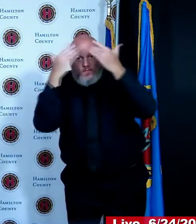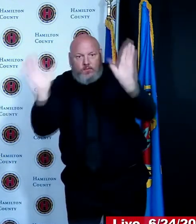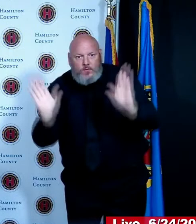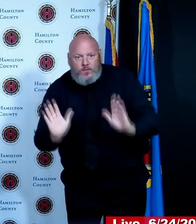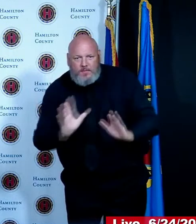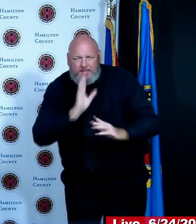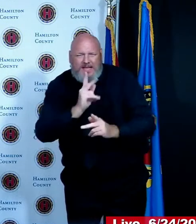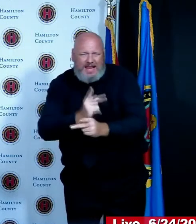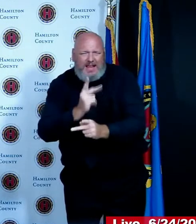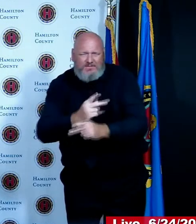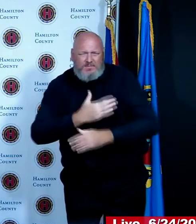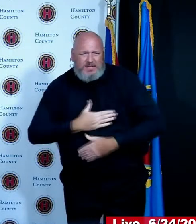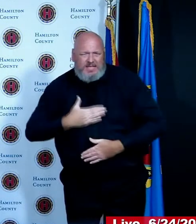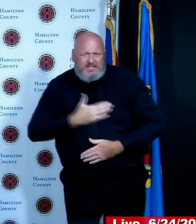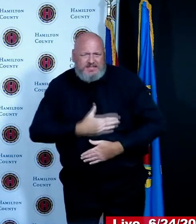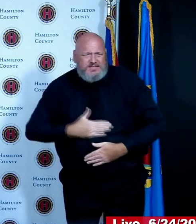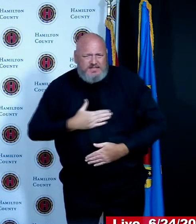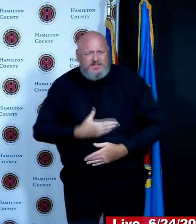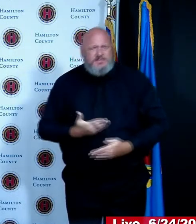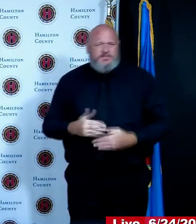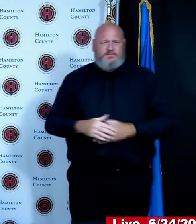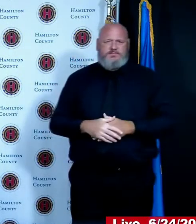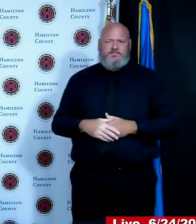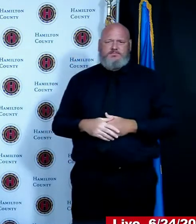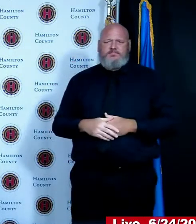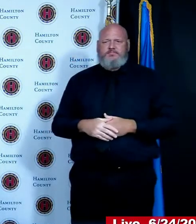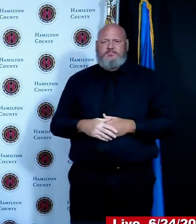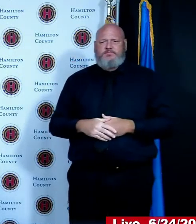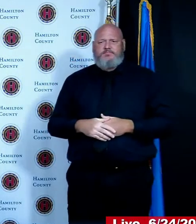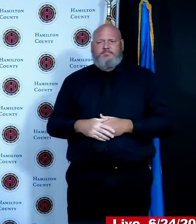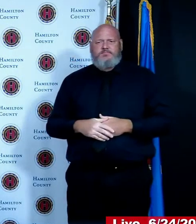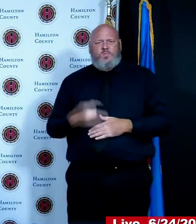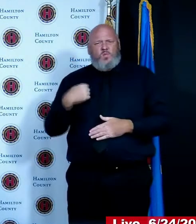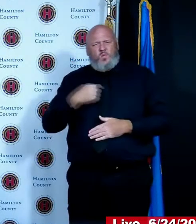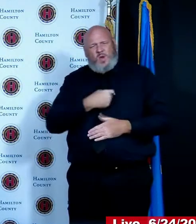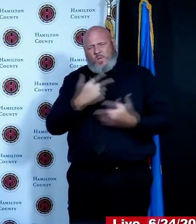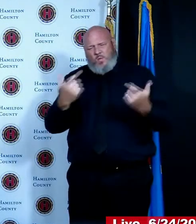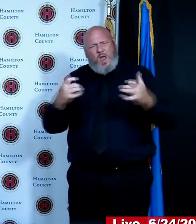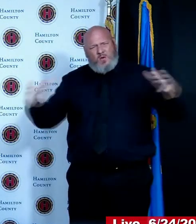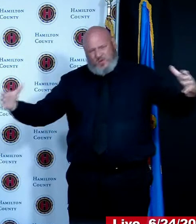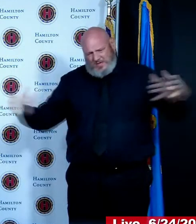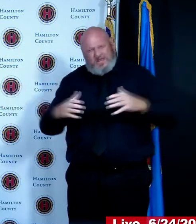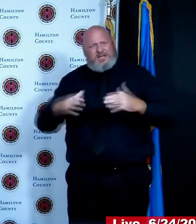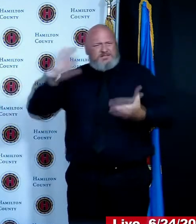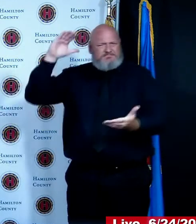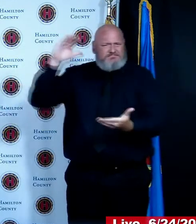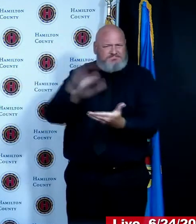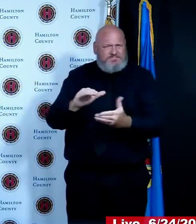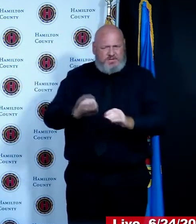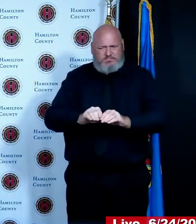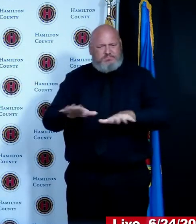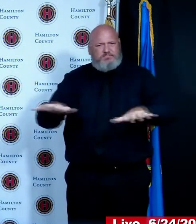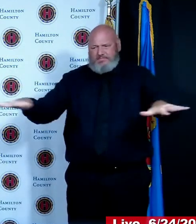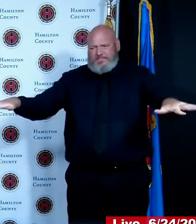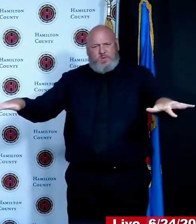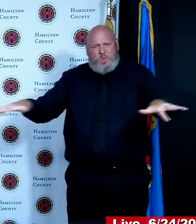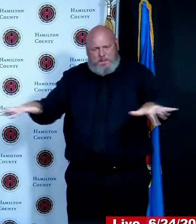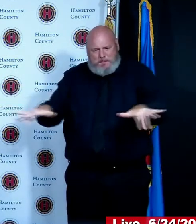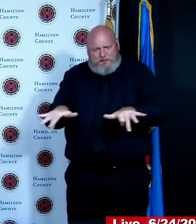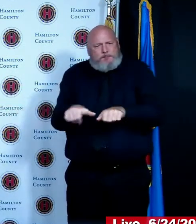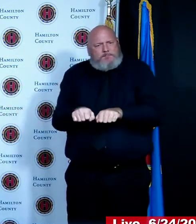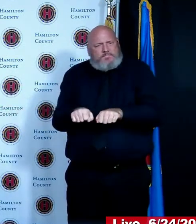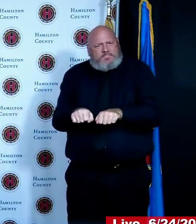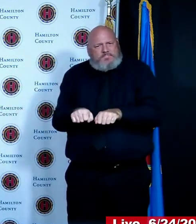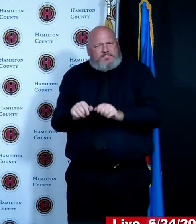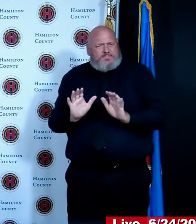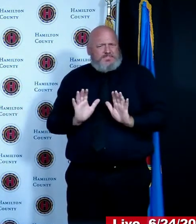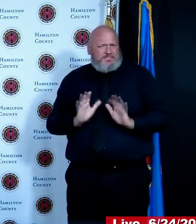know to halt the spread one last thing so you've heard me talk about the CARES